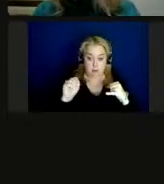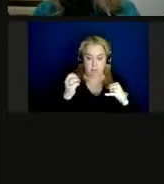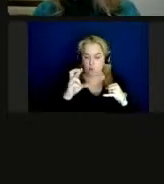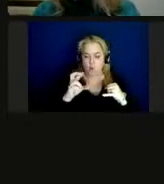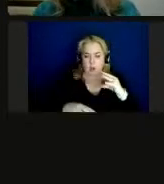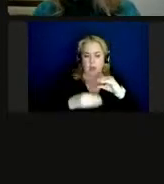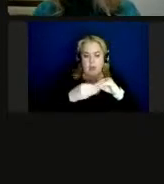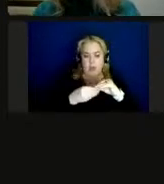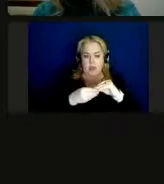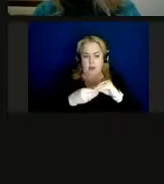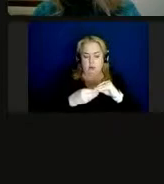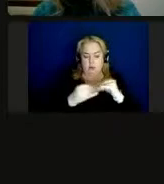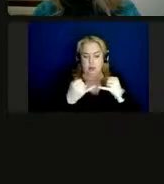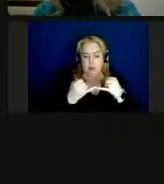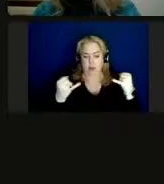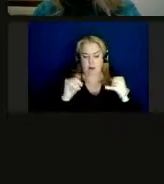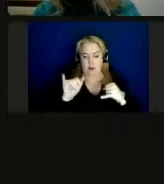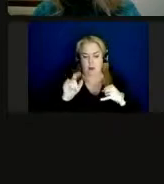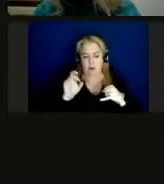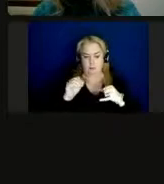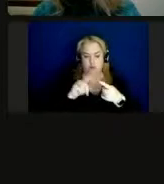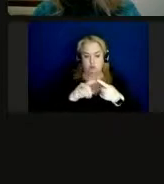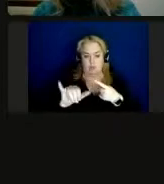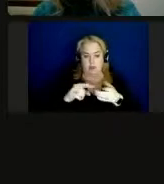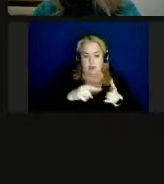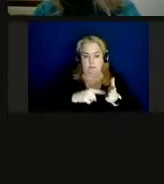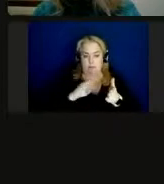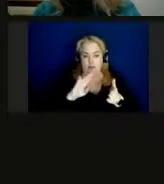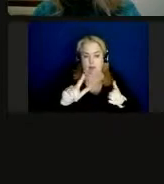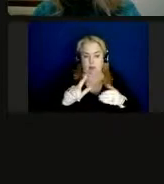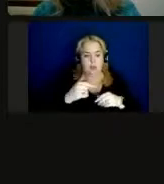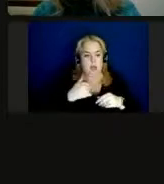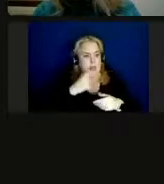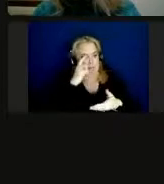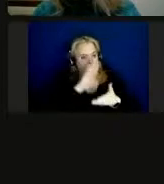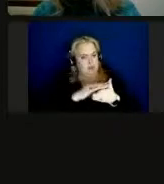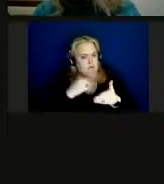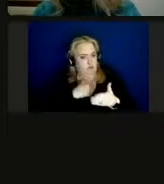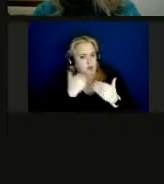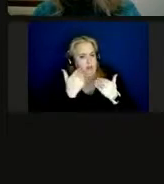OPERATIONS, THE WOULD IT JUST